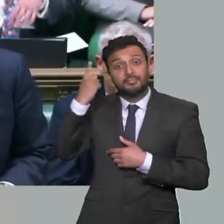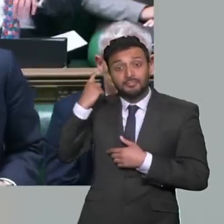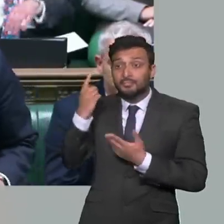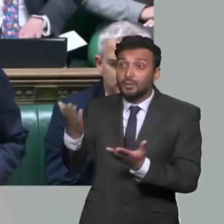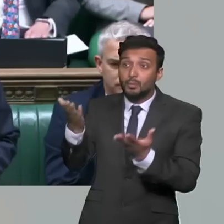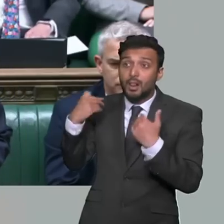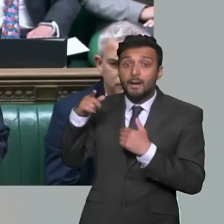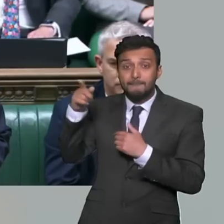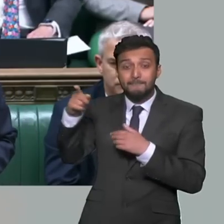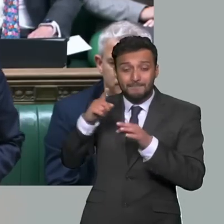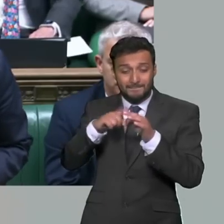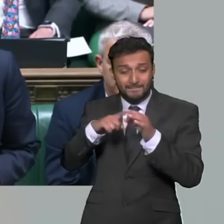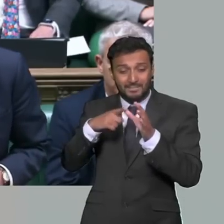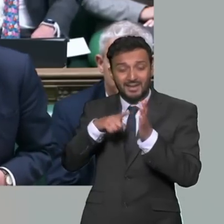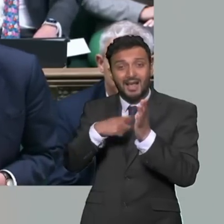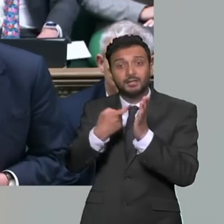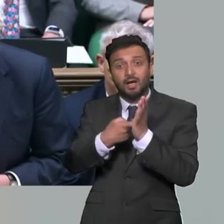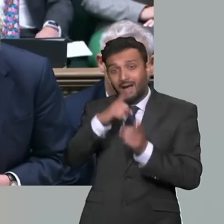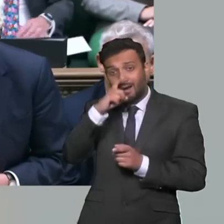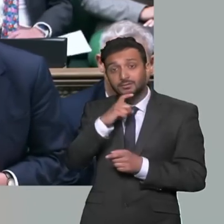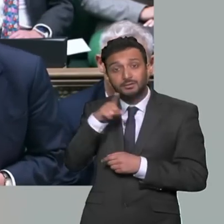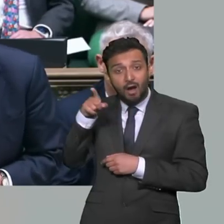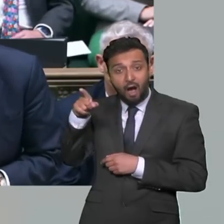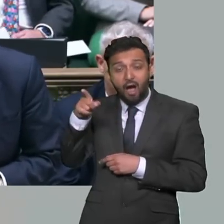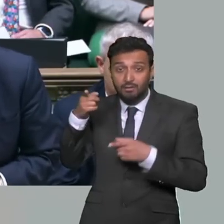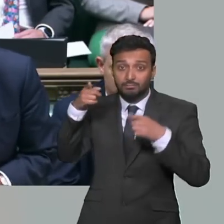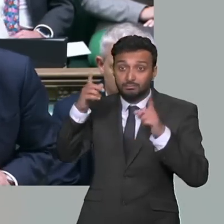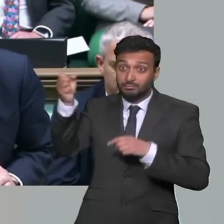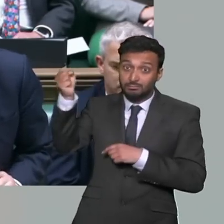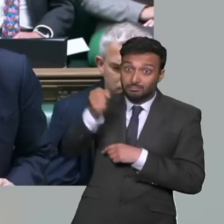It is excellent news that Qatar announced that it will invest up to £10 billion in